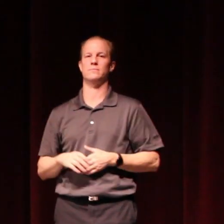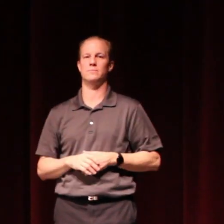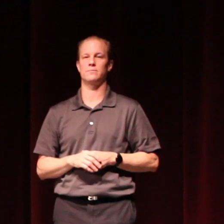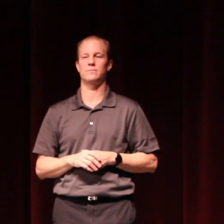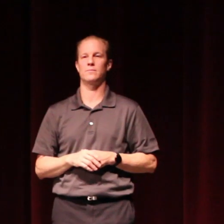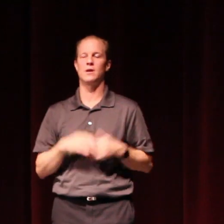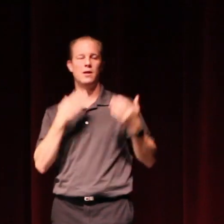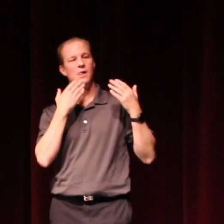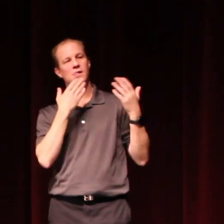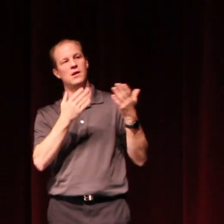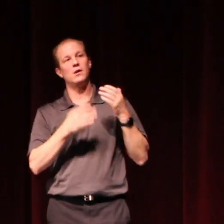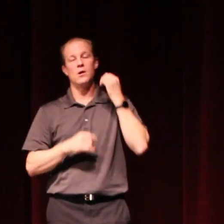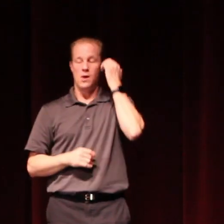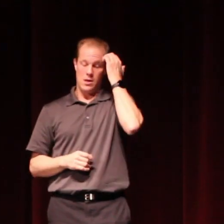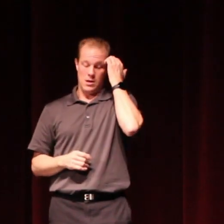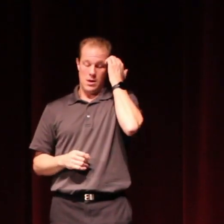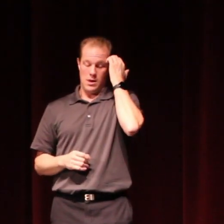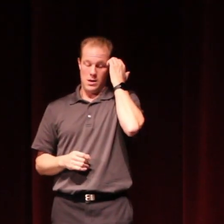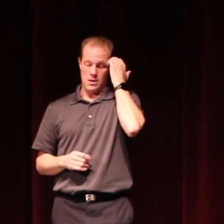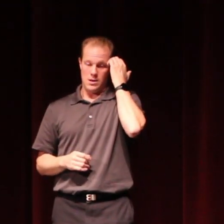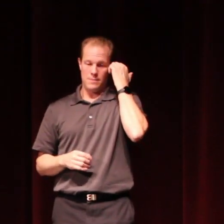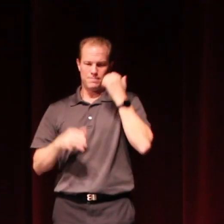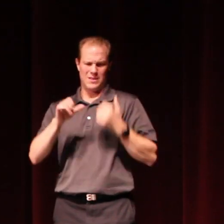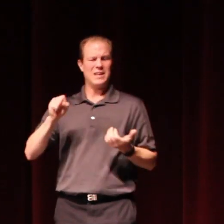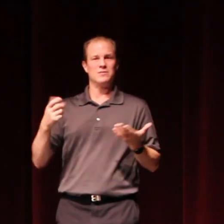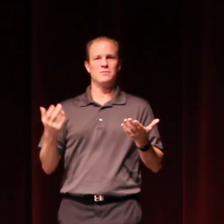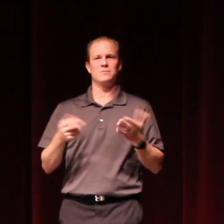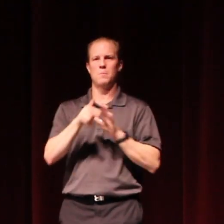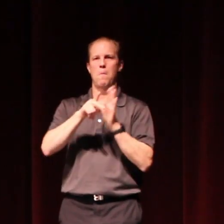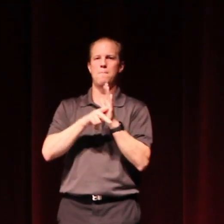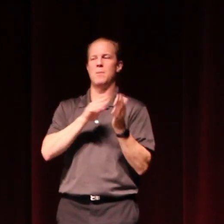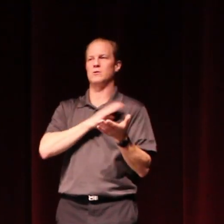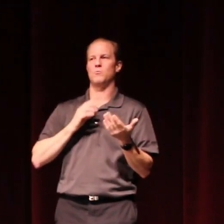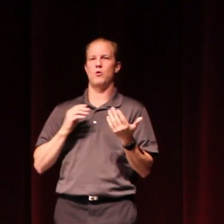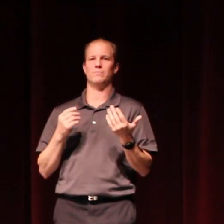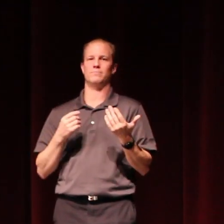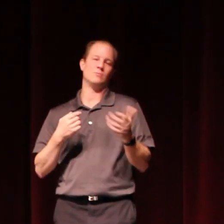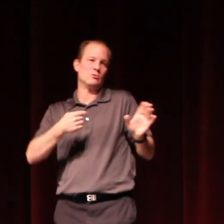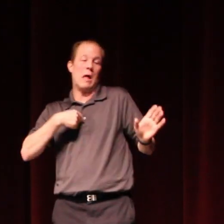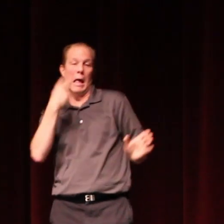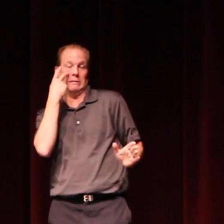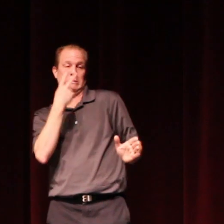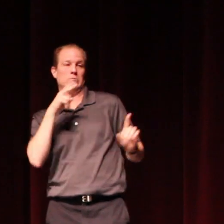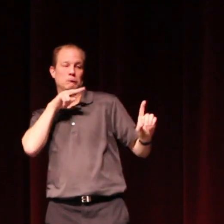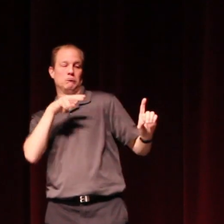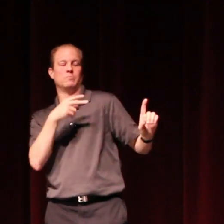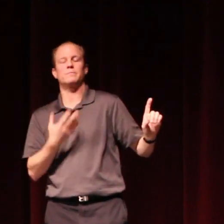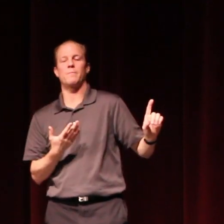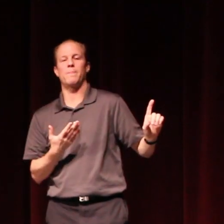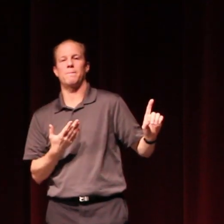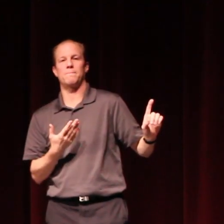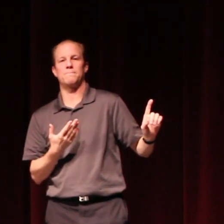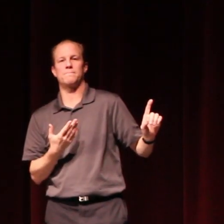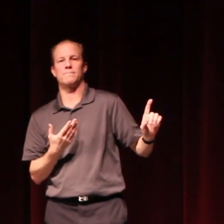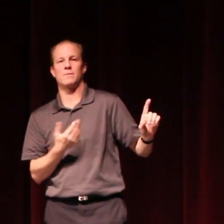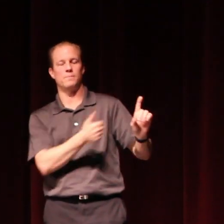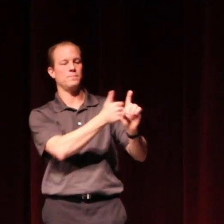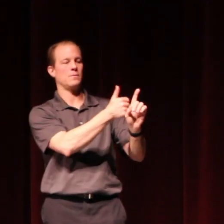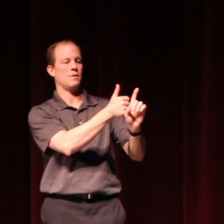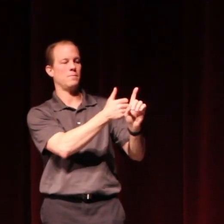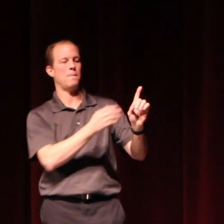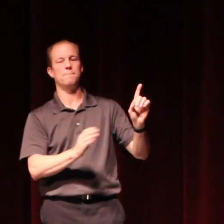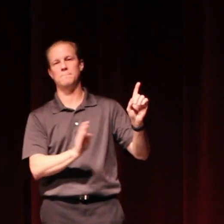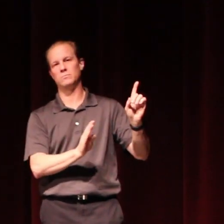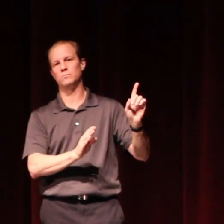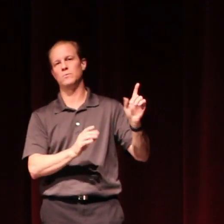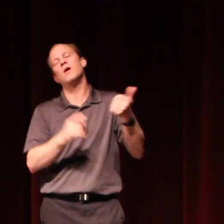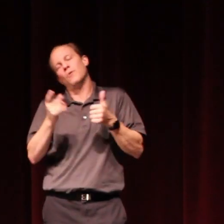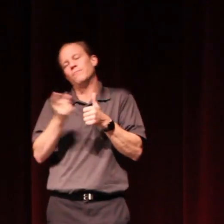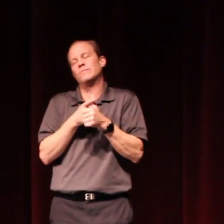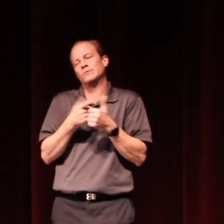Thank you. Yeah, policy board as I see it, is an entity that basically, first okay, is there